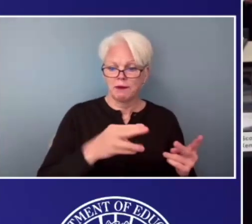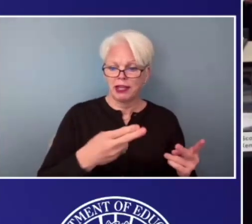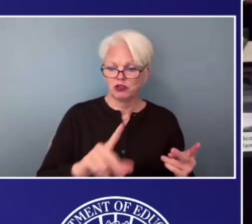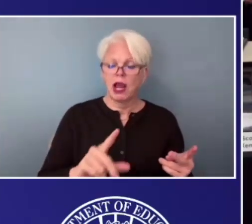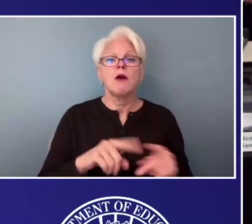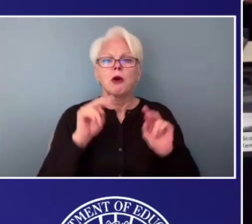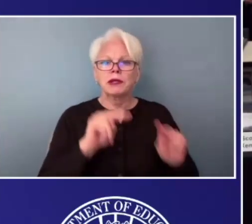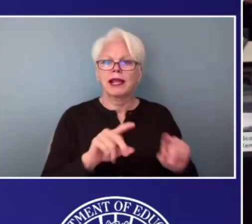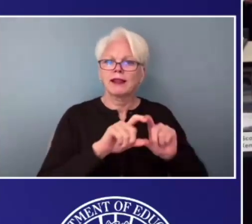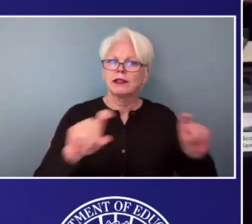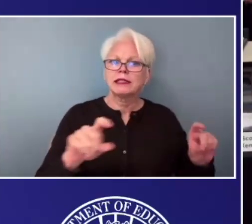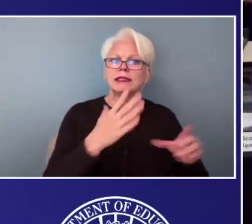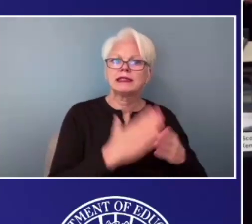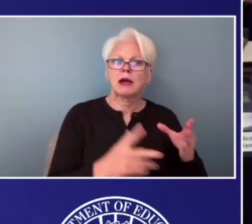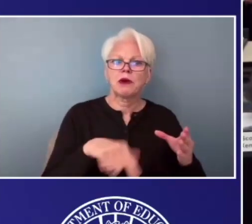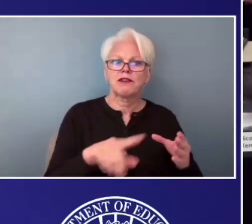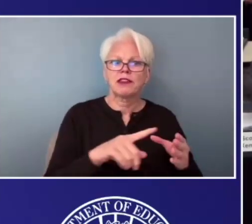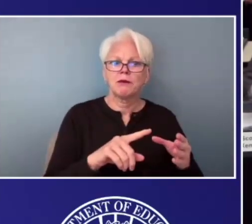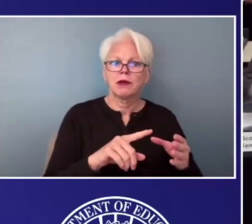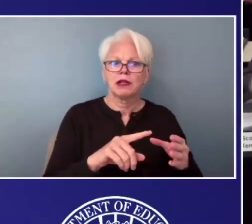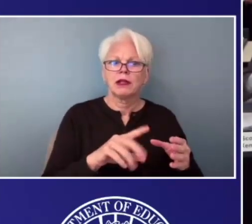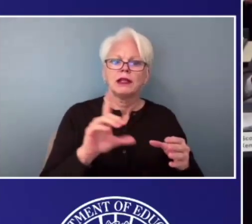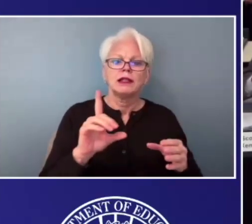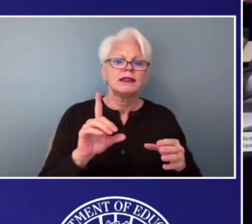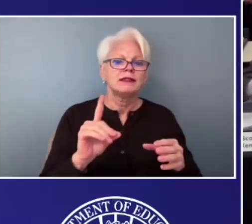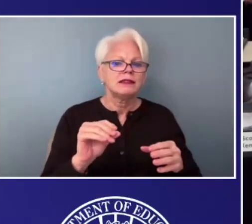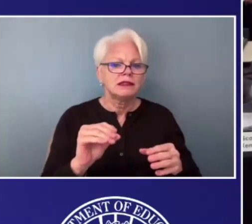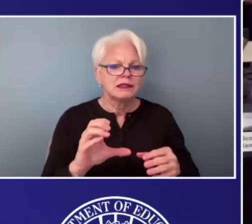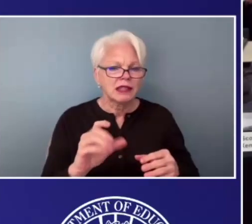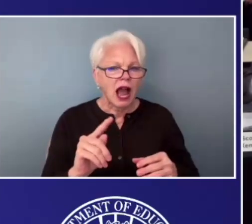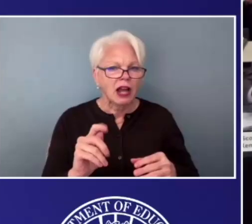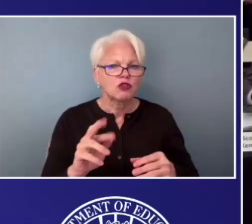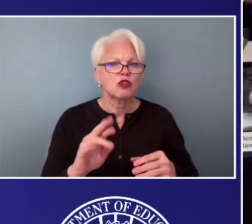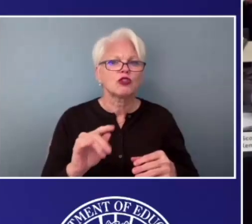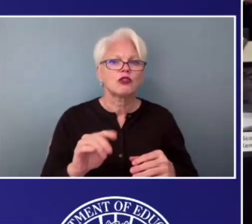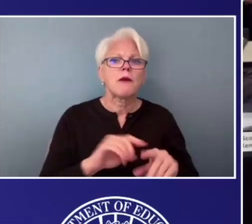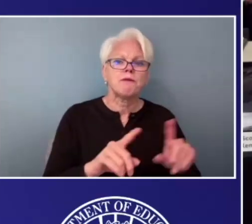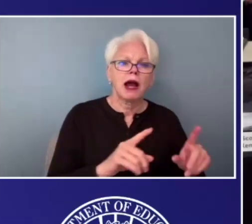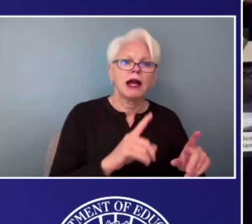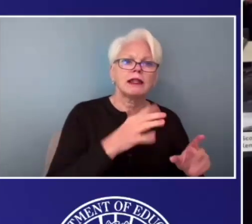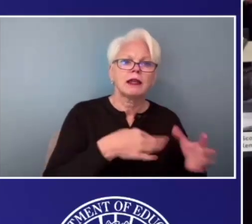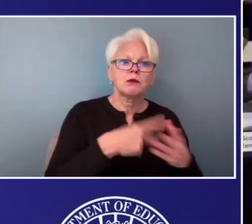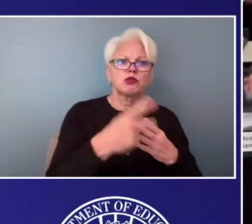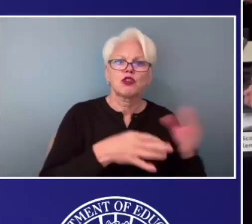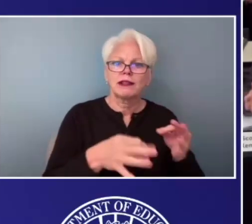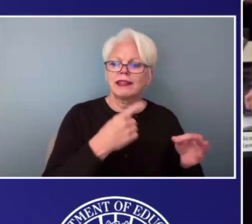some of them use doctor but then in the, in the program description it's M.Div. or they use master and the description is